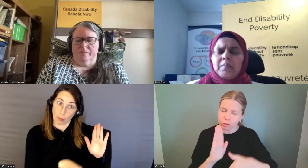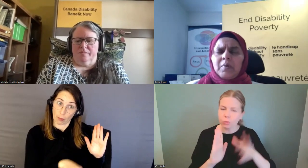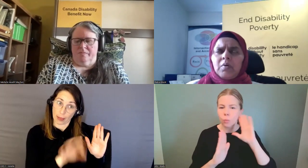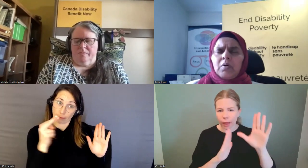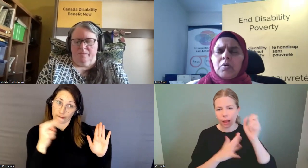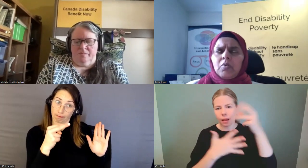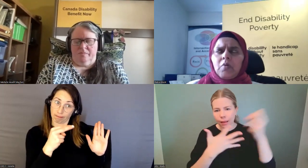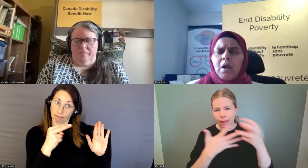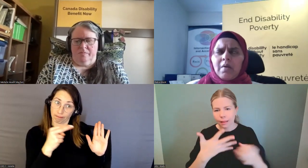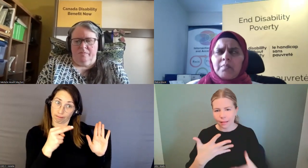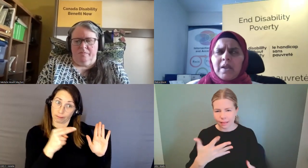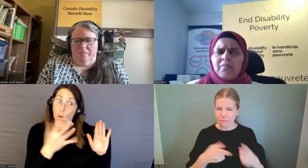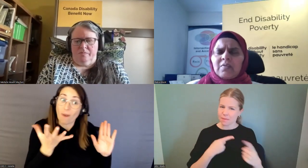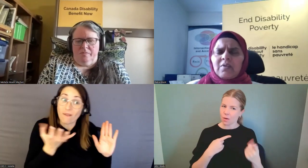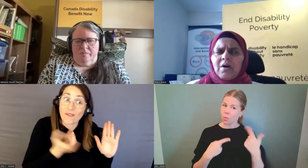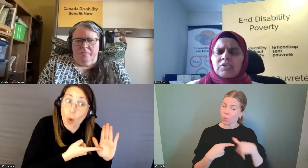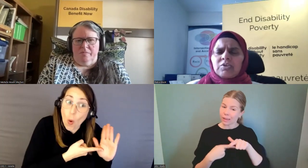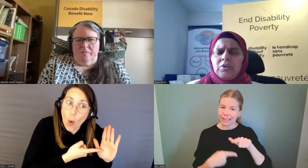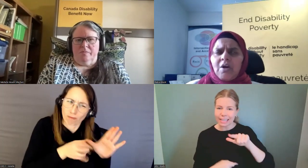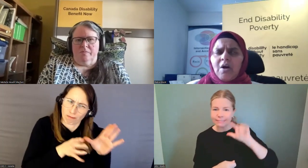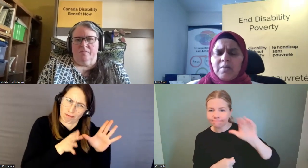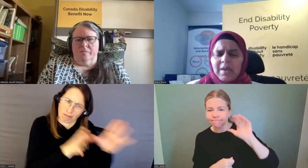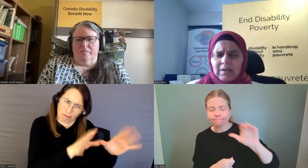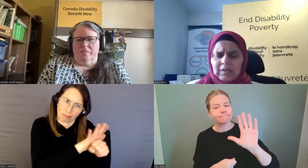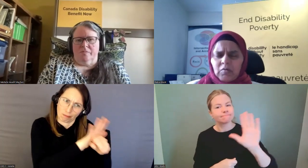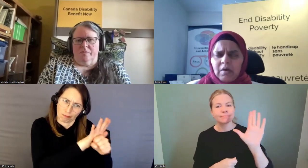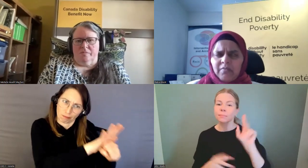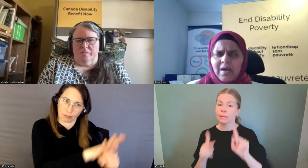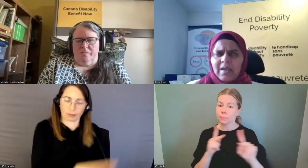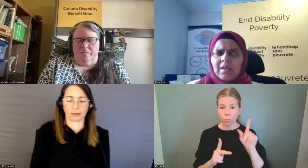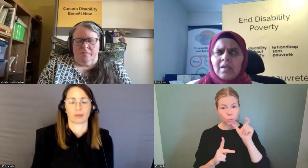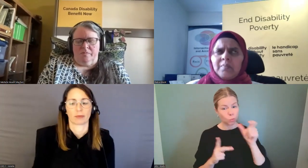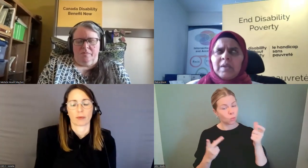PEOPLE WHO ARE ON BENEFITS SHOULD AUTOMATICALLY QUALIFY.